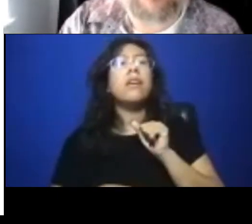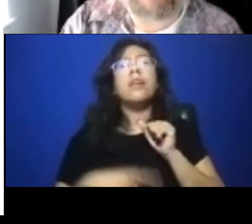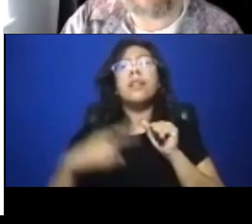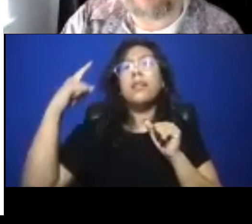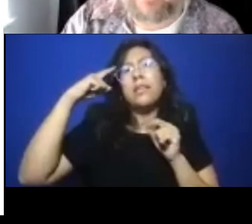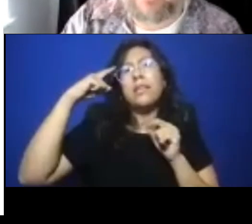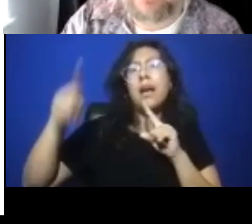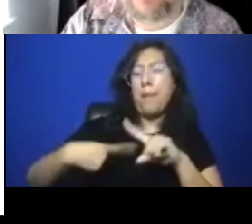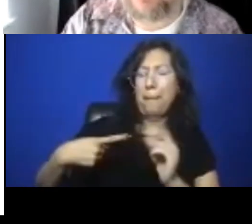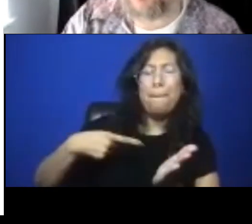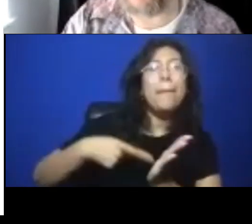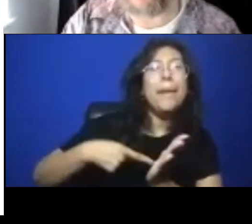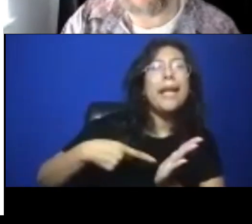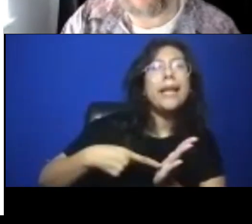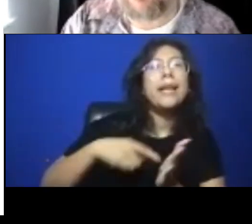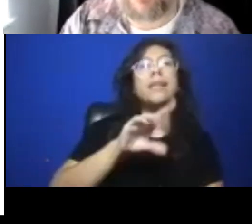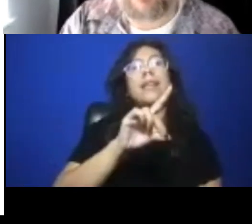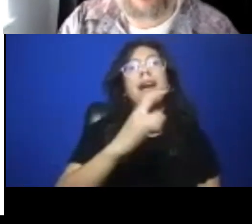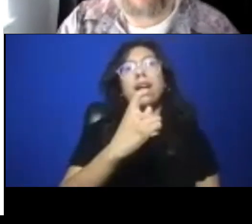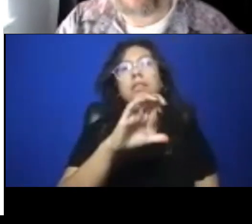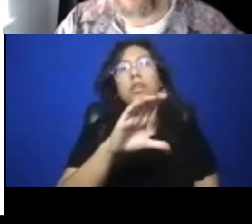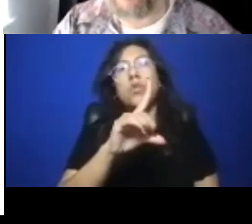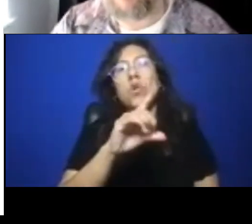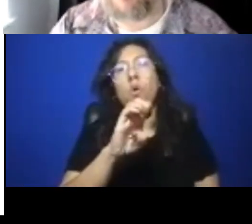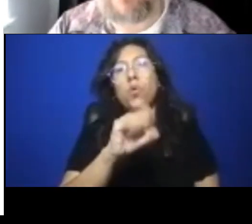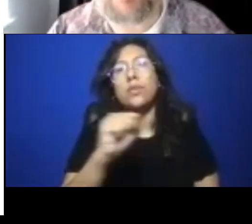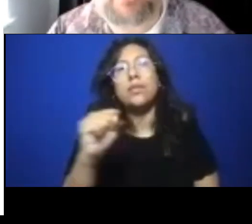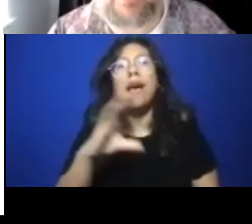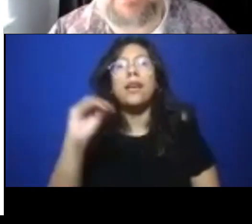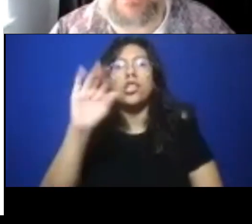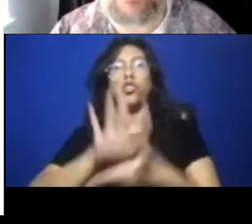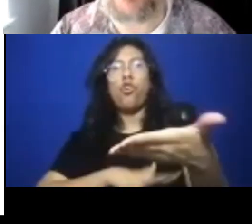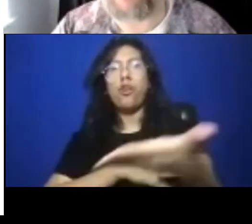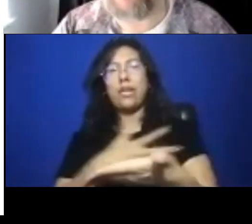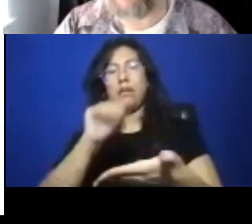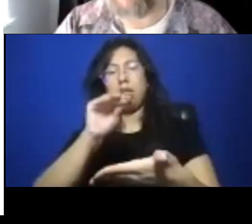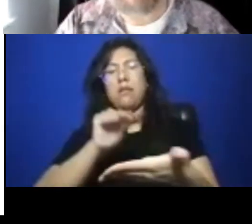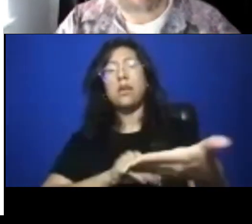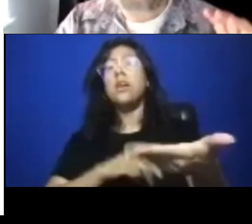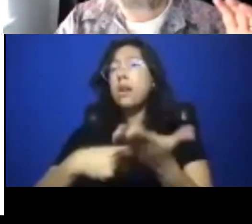and diagnostic codes and charting. We talked a little bit about diagnostic codes before,